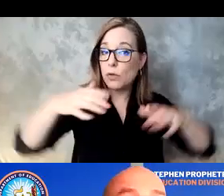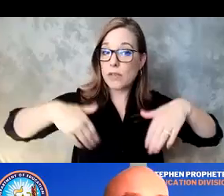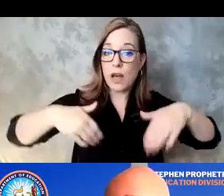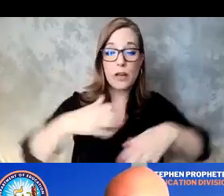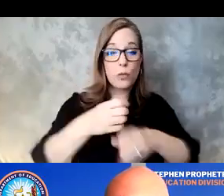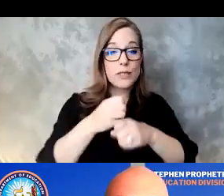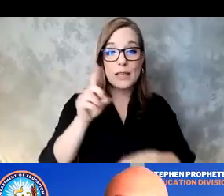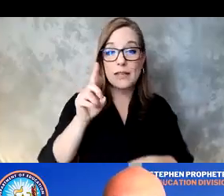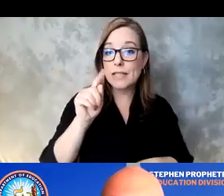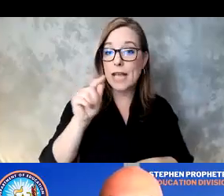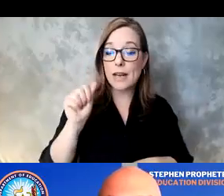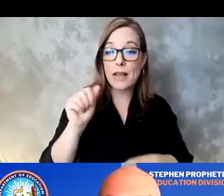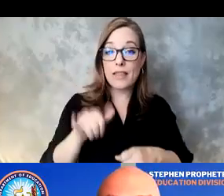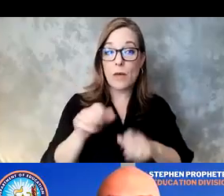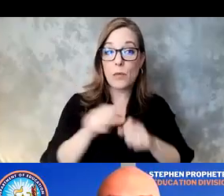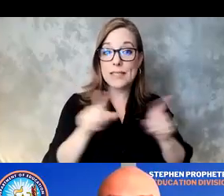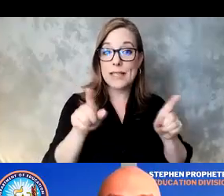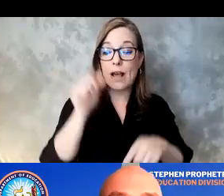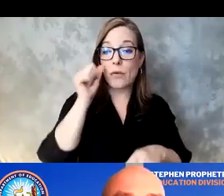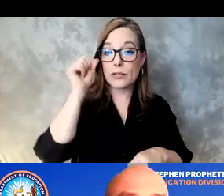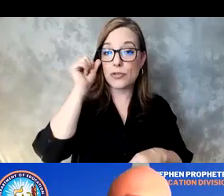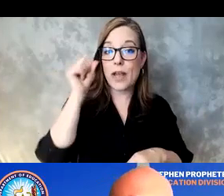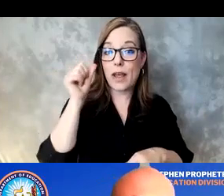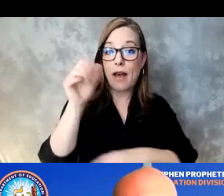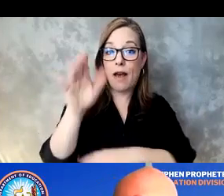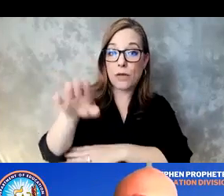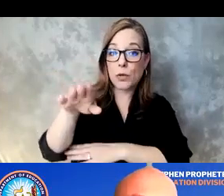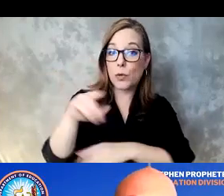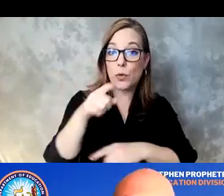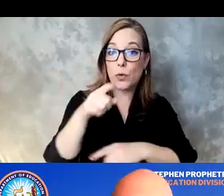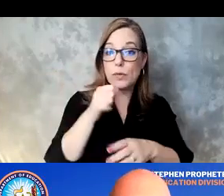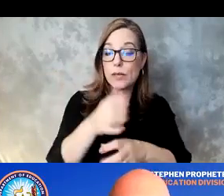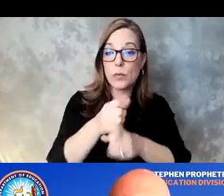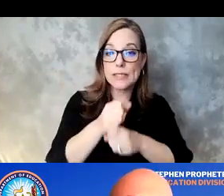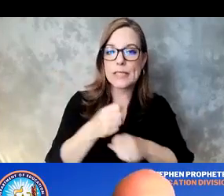so it would have been sent yesterday afternoon where should we requested it? So I think for